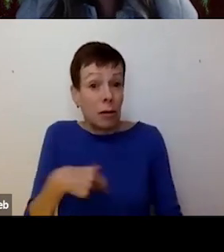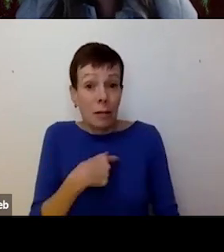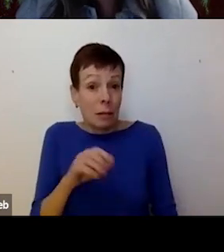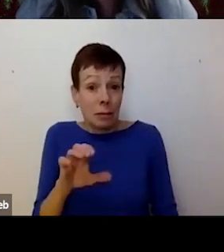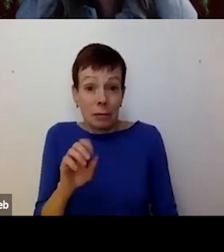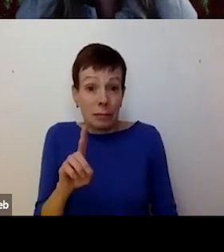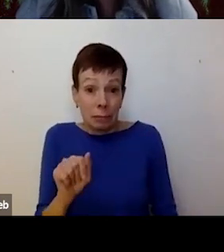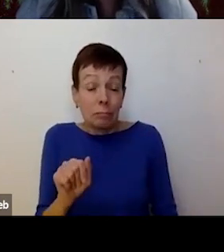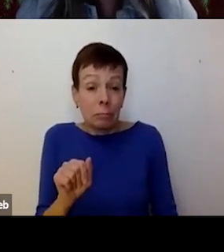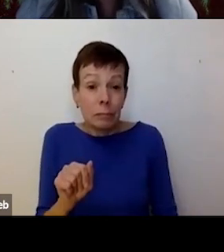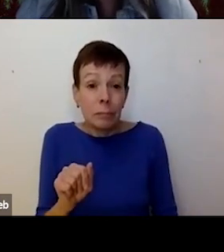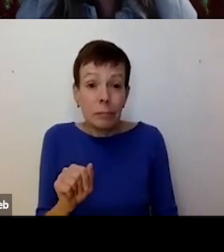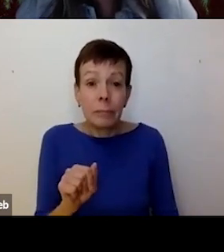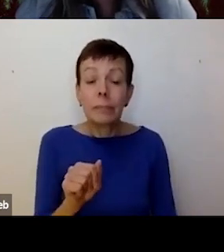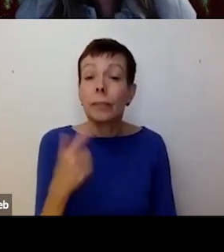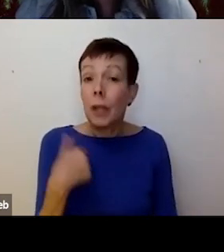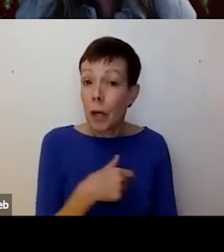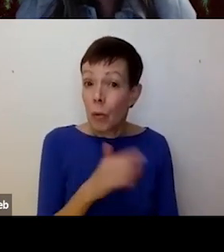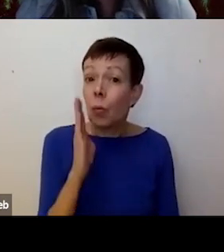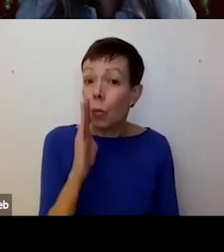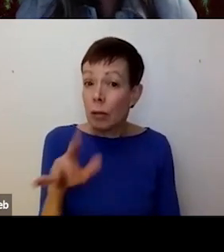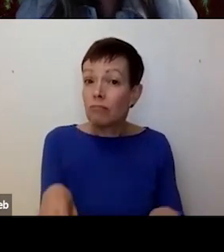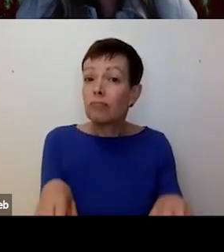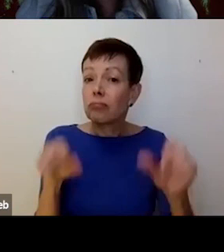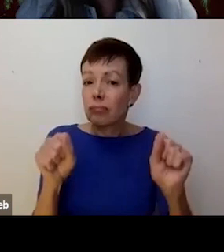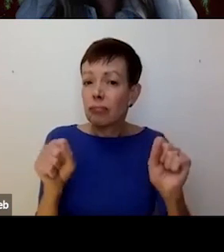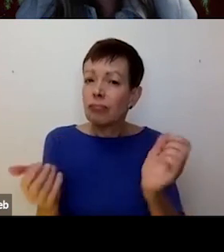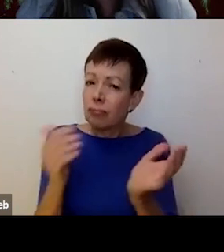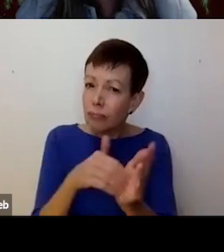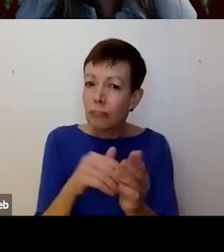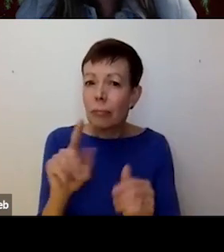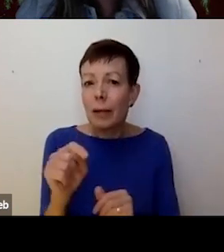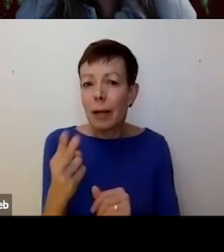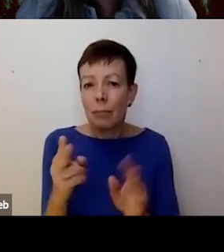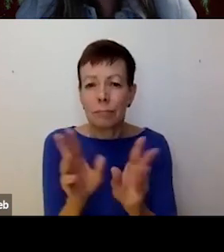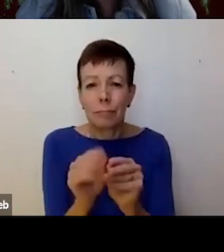We will undertake another town hall that will post through our newsletter on our